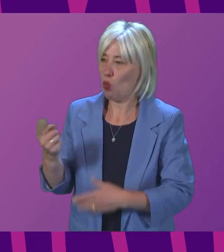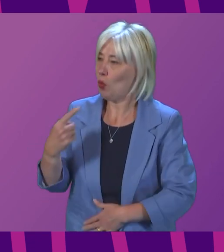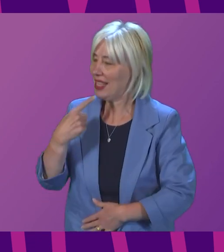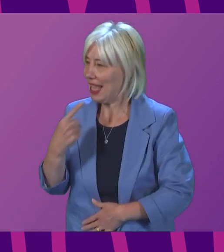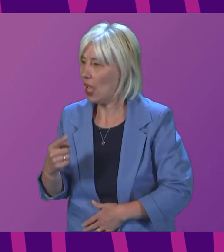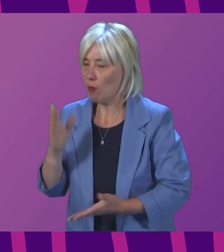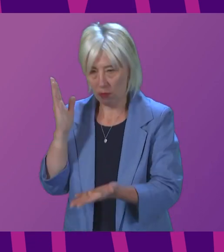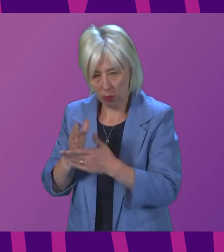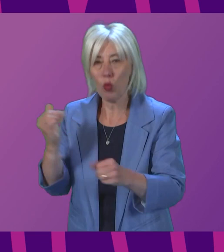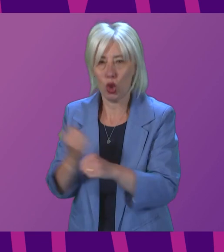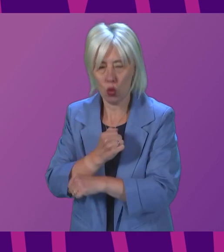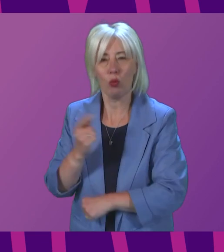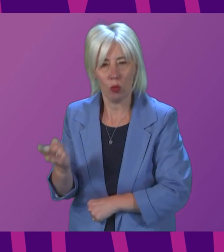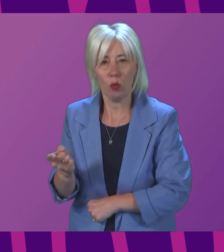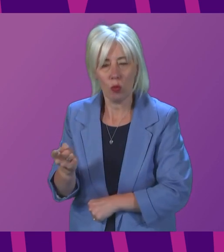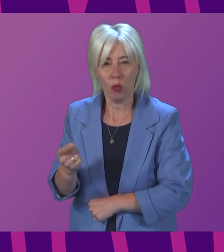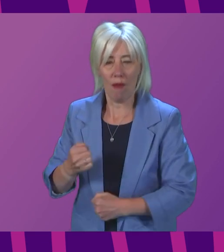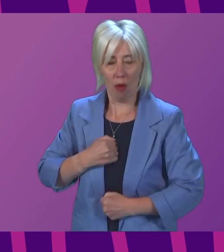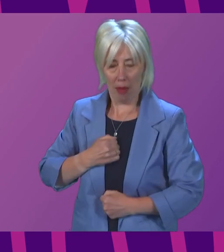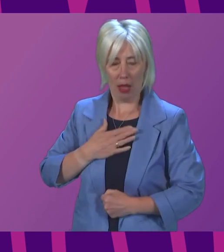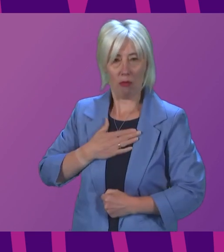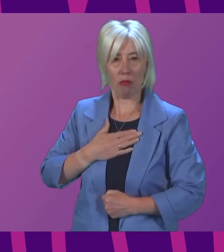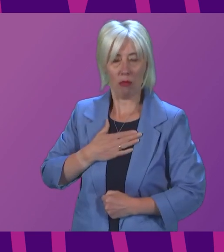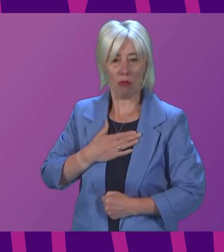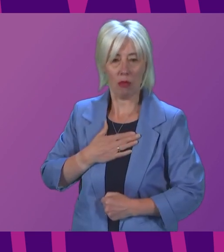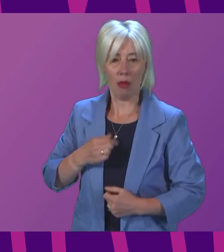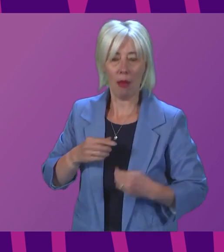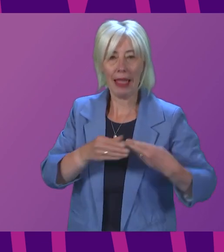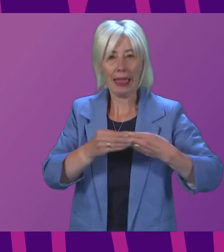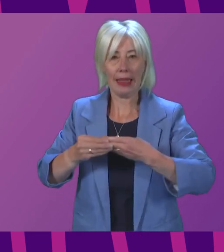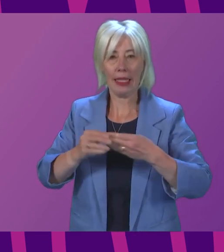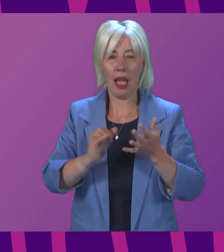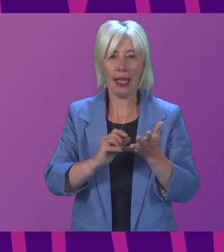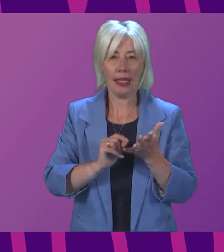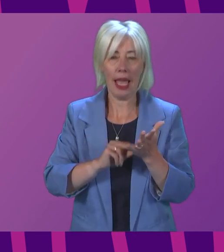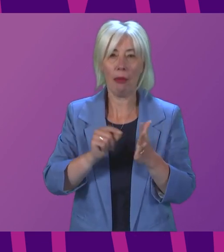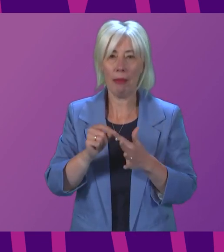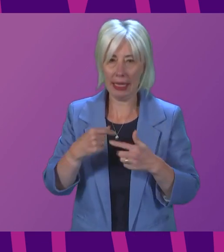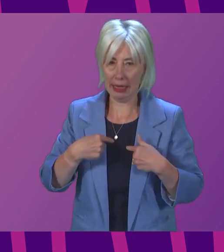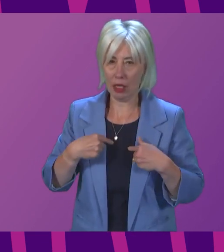these things. For my part—I am probably speaking more as leader of the SNP than as First Minister